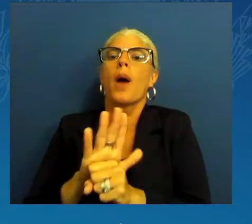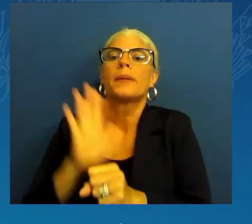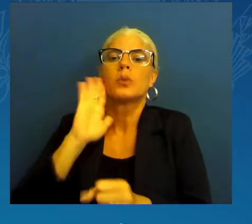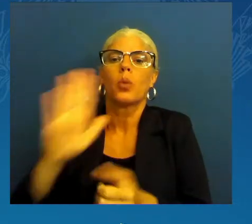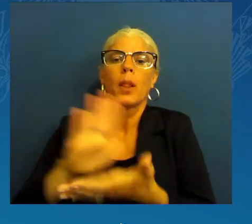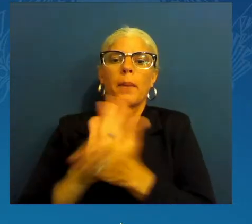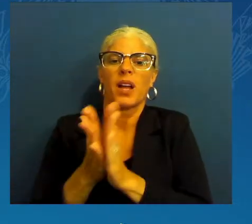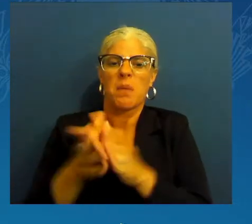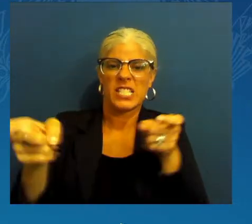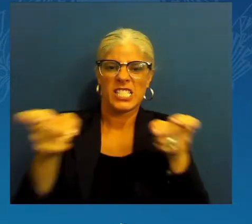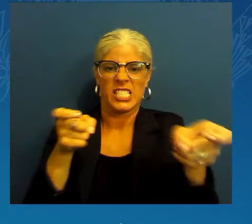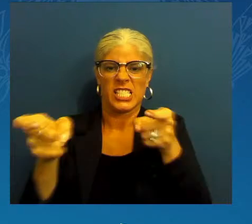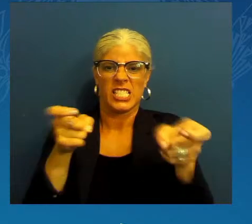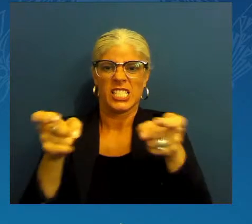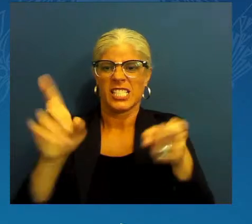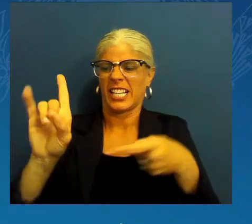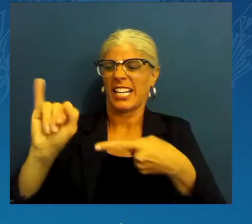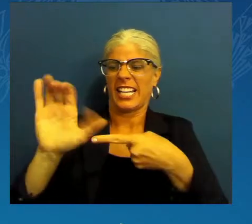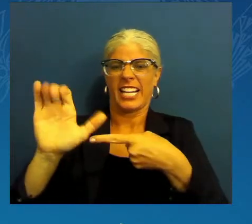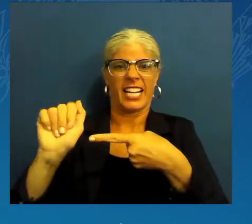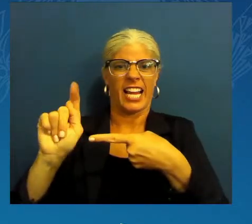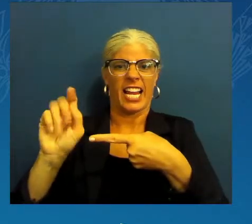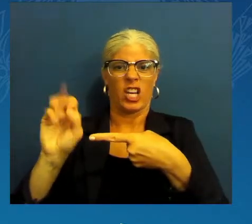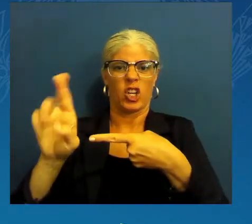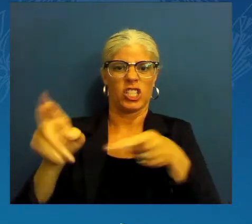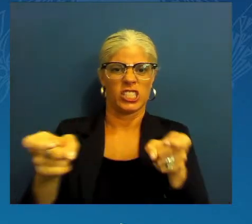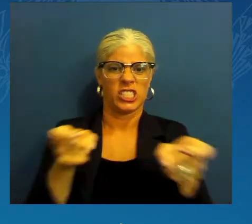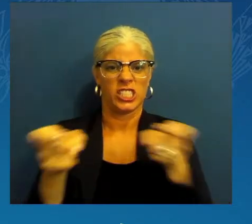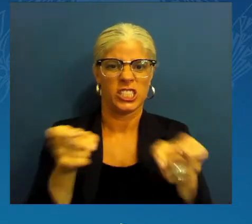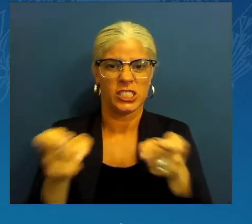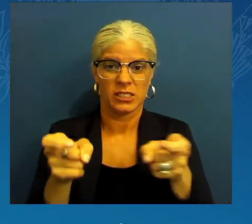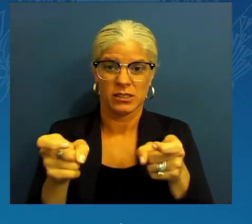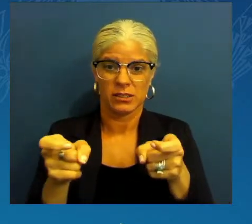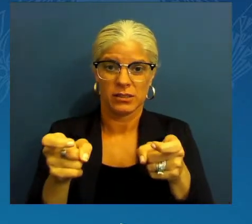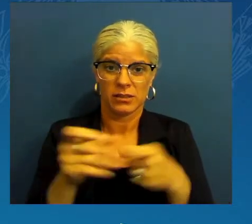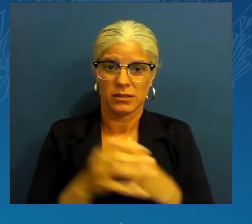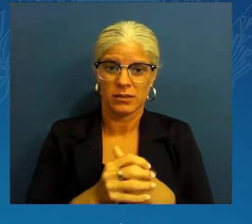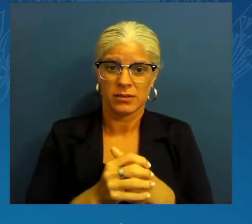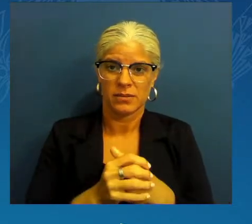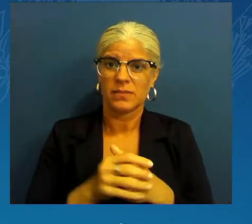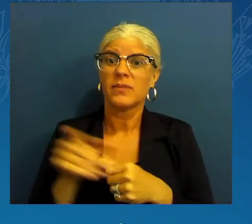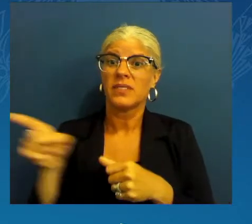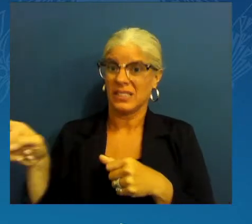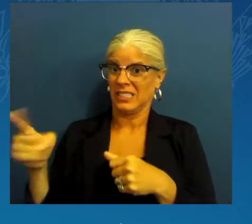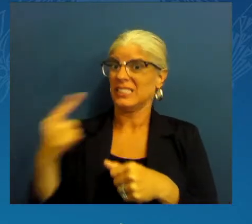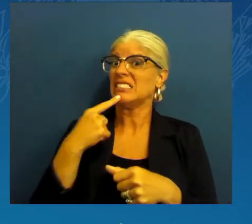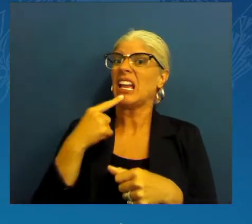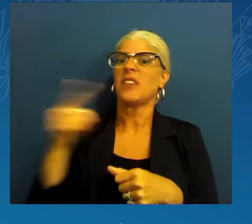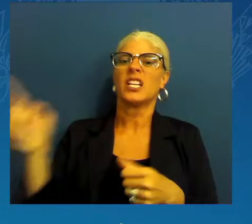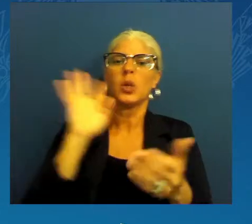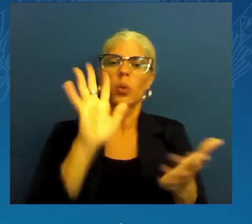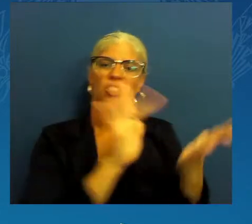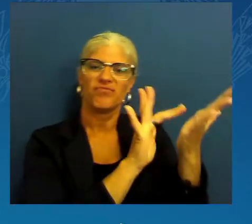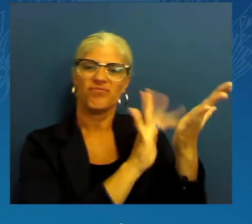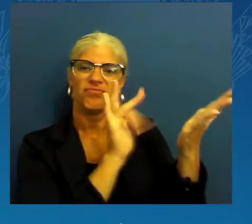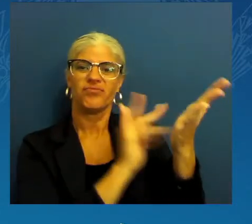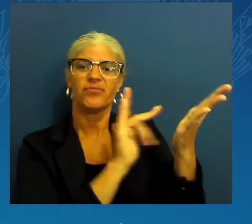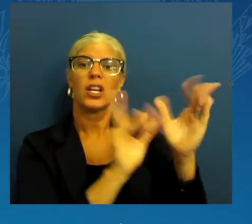that he will weaponize the Department of Justice against his political enemies, that he will round up peaceful protesters